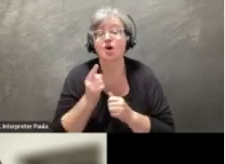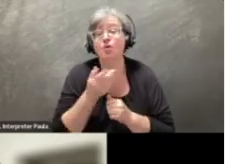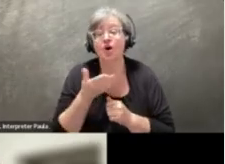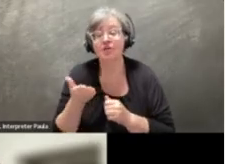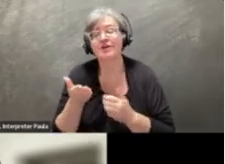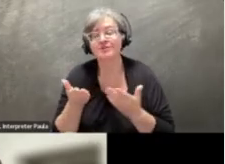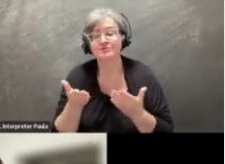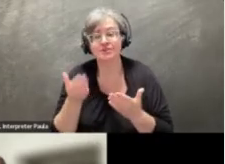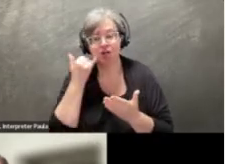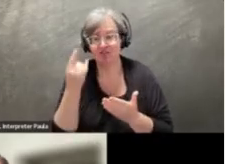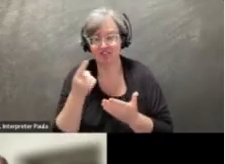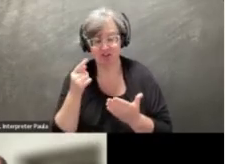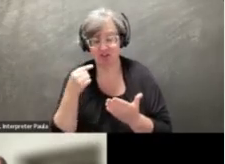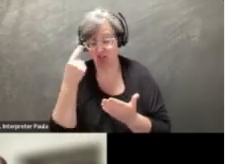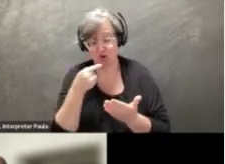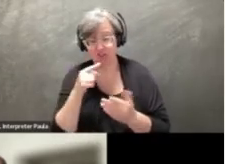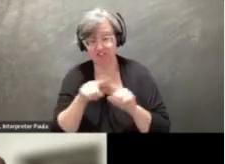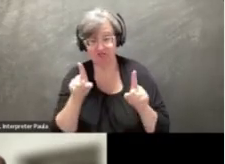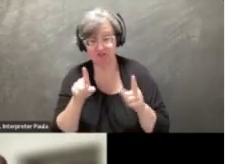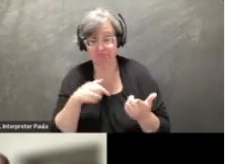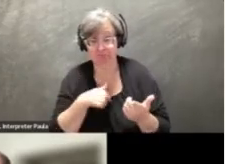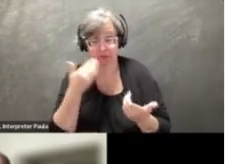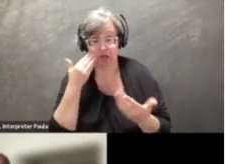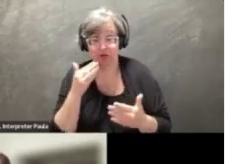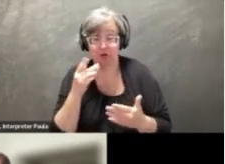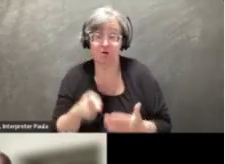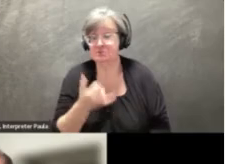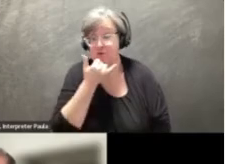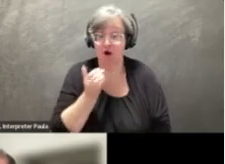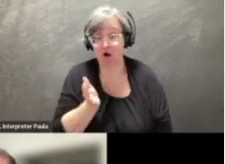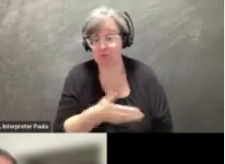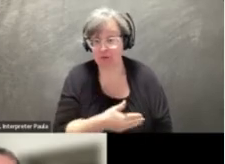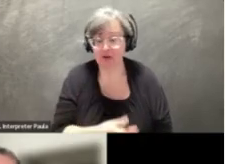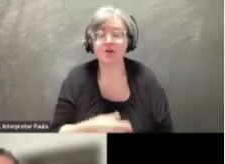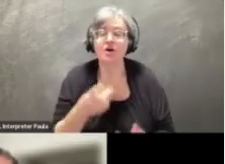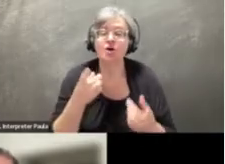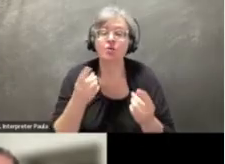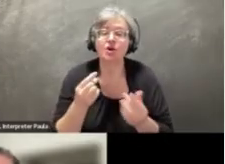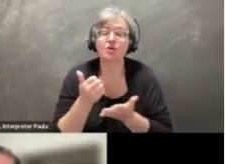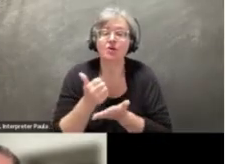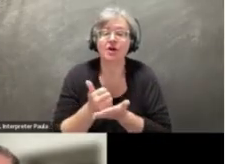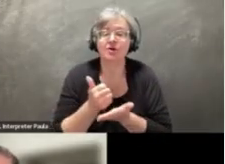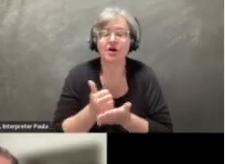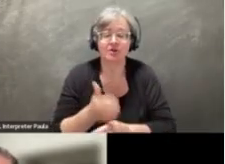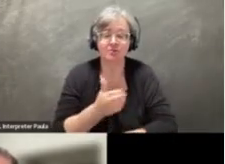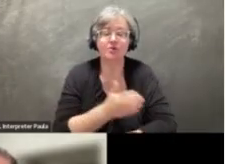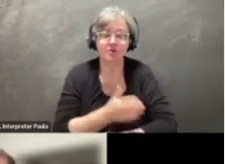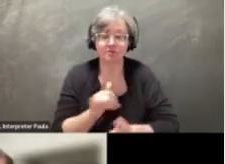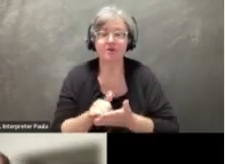know, if something looks different and I don't know about it must be wrong. So what can we do to help improve that? And we'll talk about that in just a